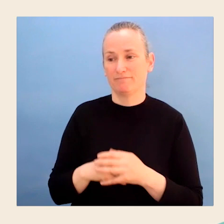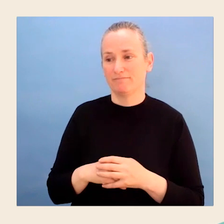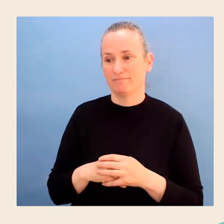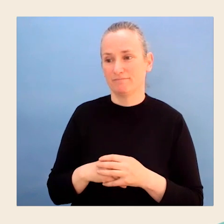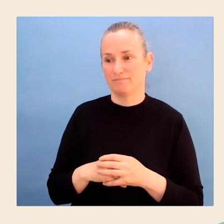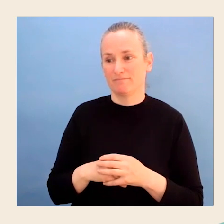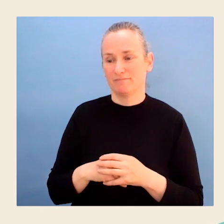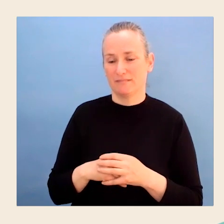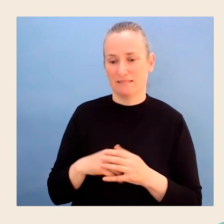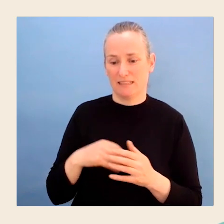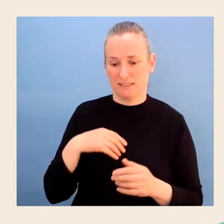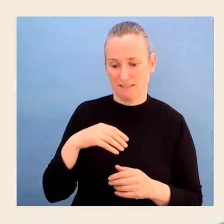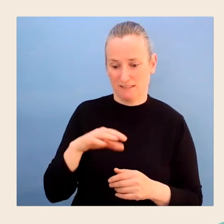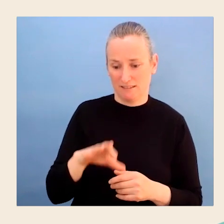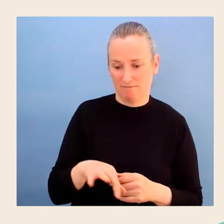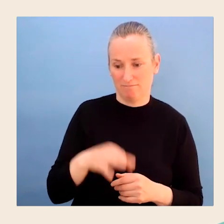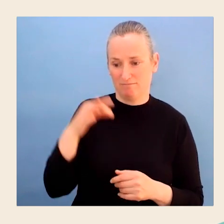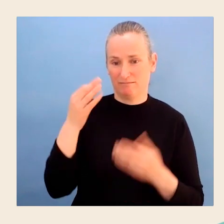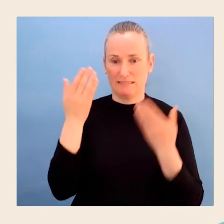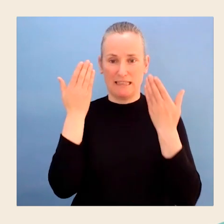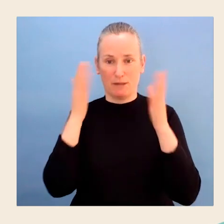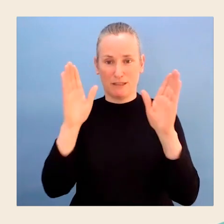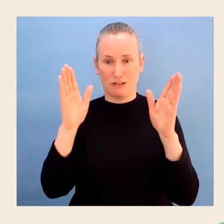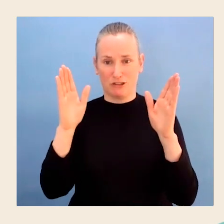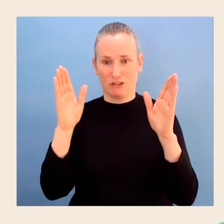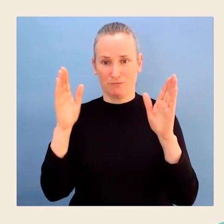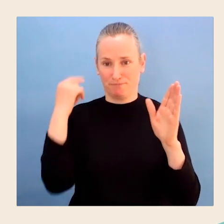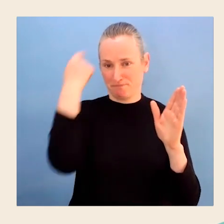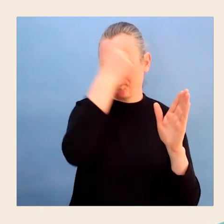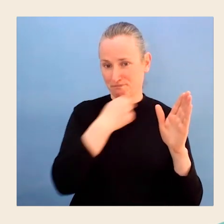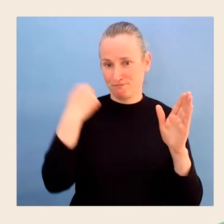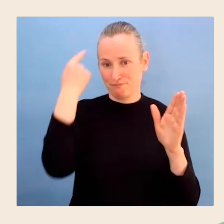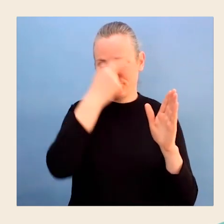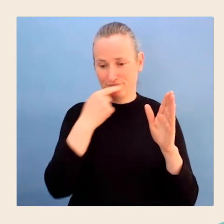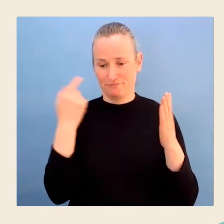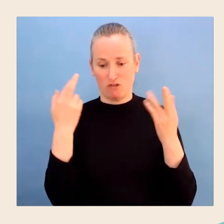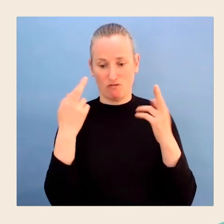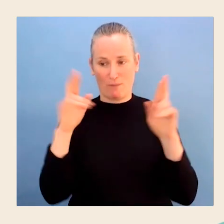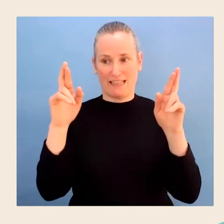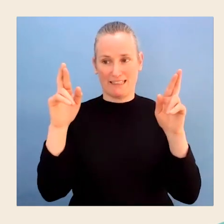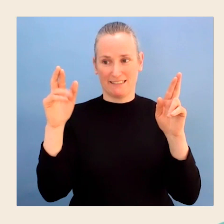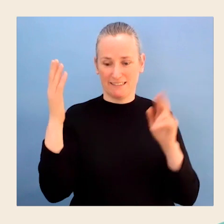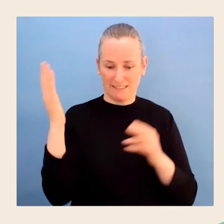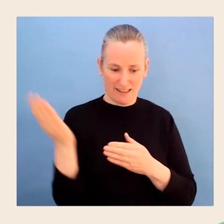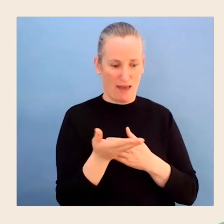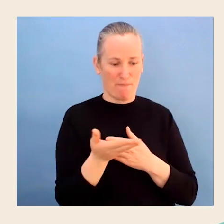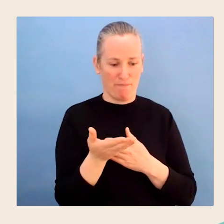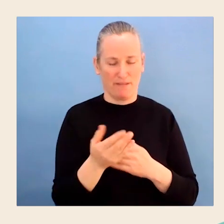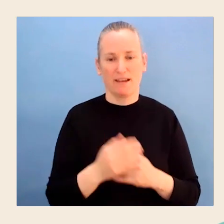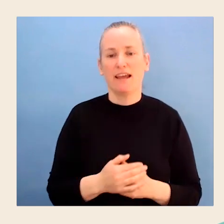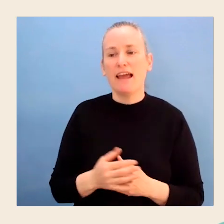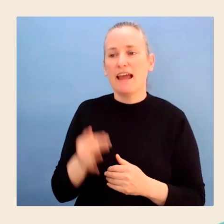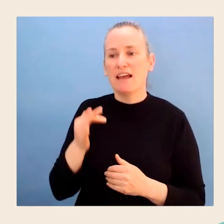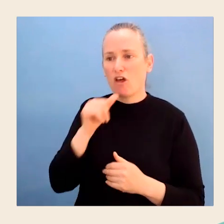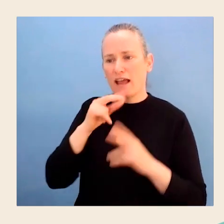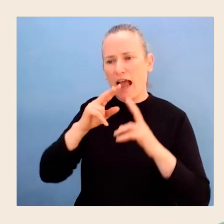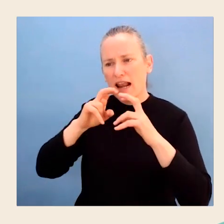and hold it as a representation. If you don't analyse it as representation, but as instance of culture,